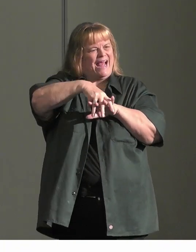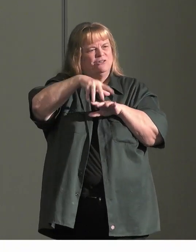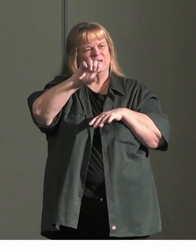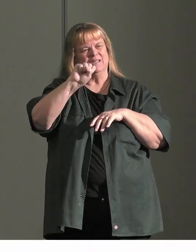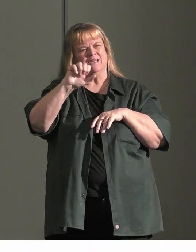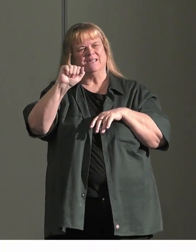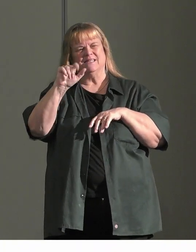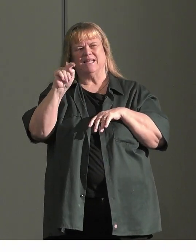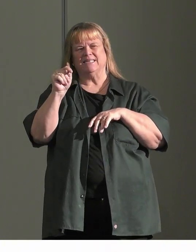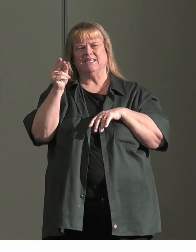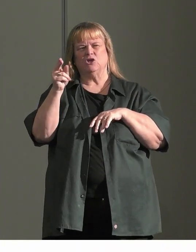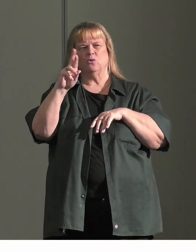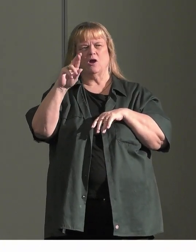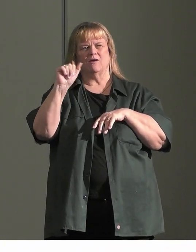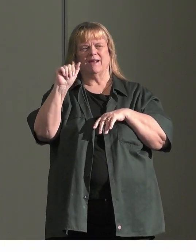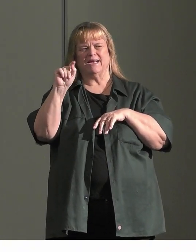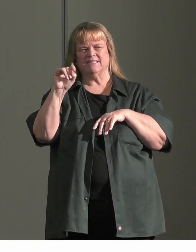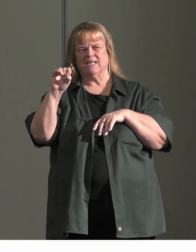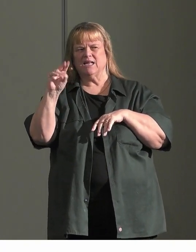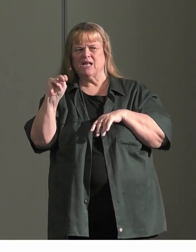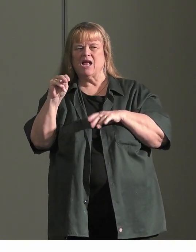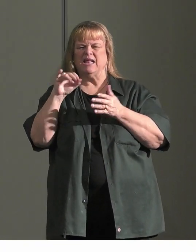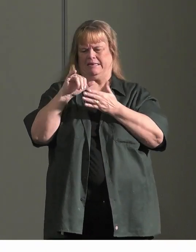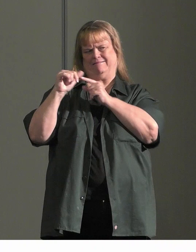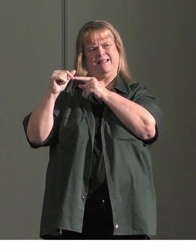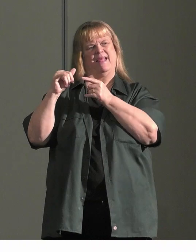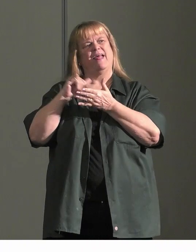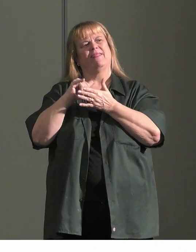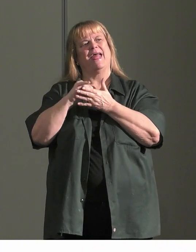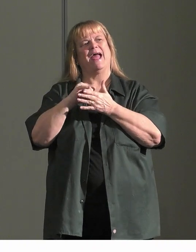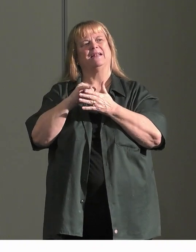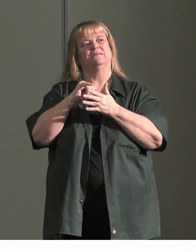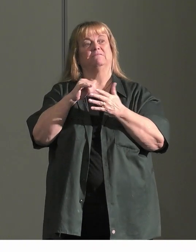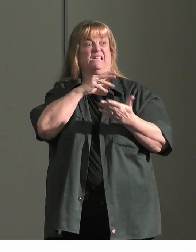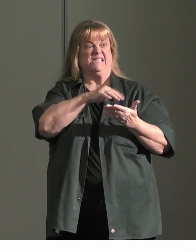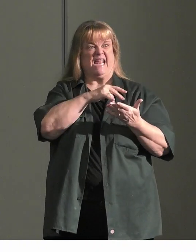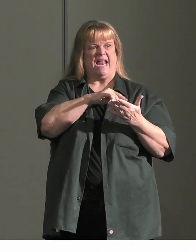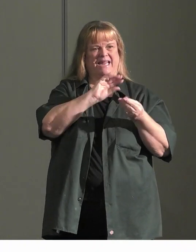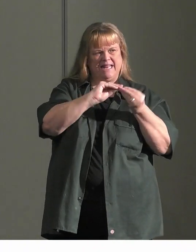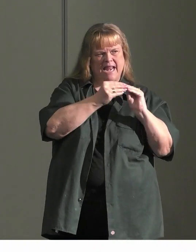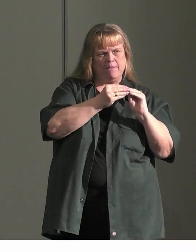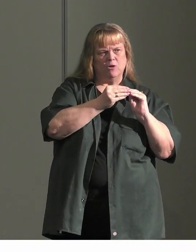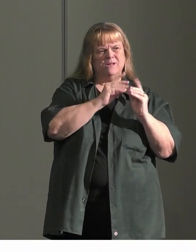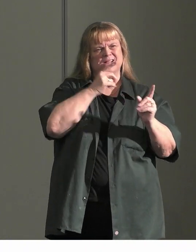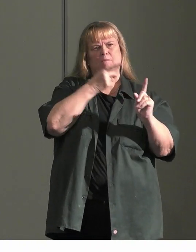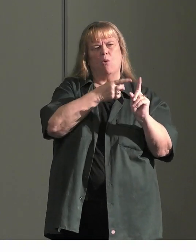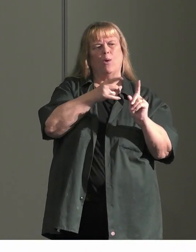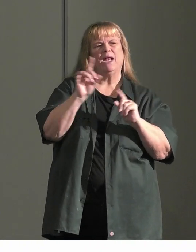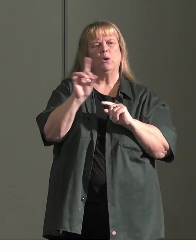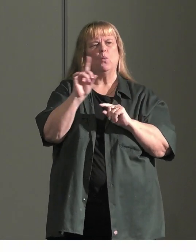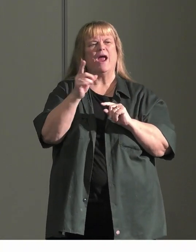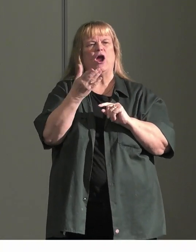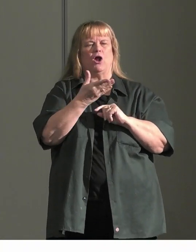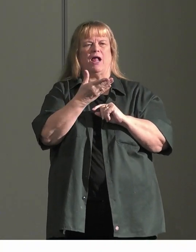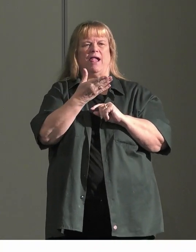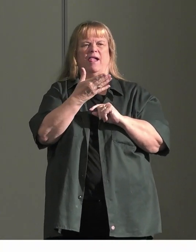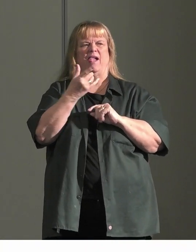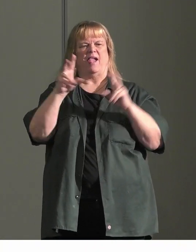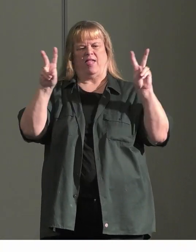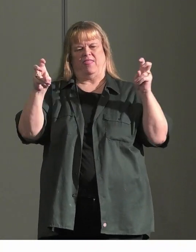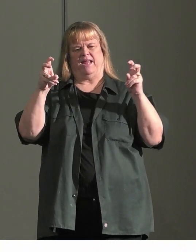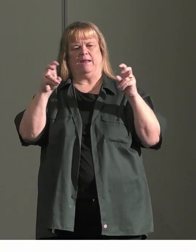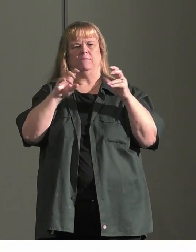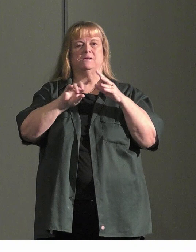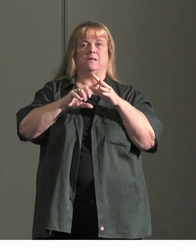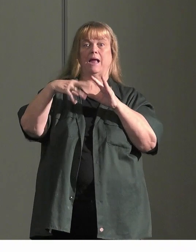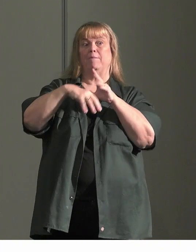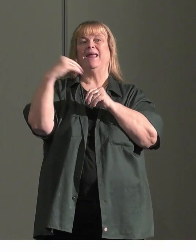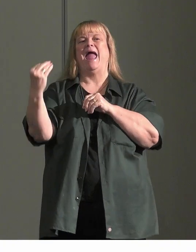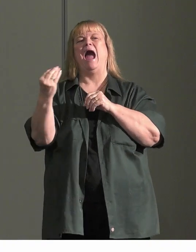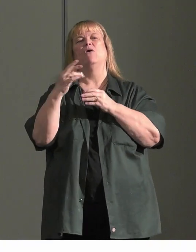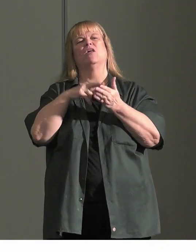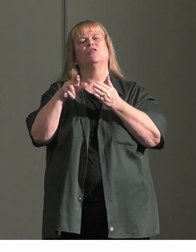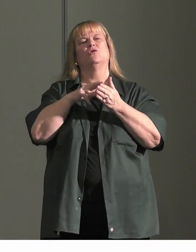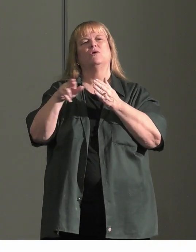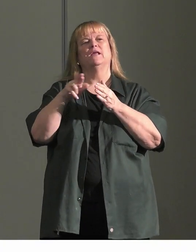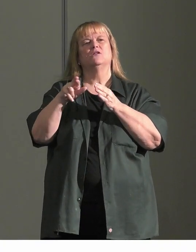I will define it as qualitative study it is a point themes from the research flush out enough